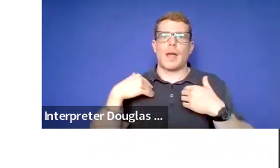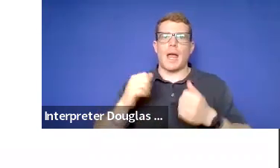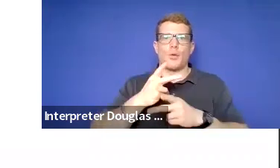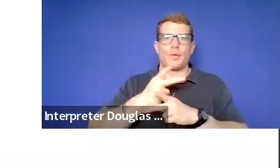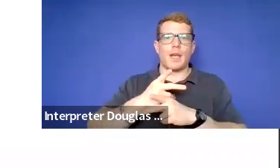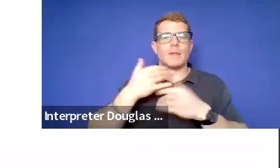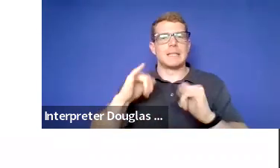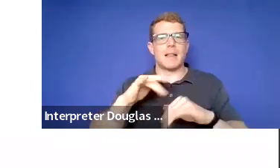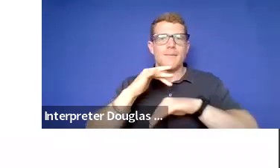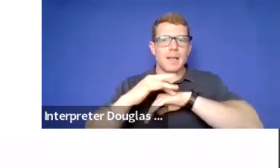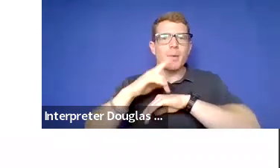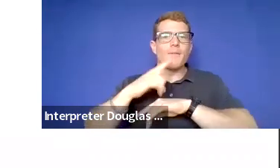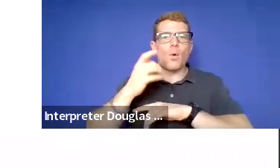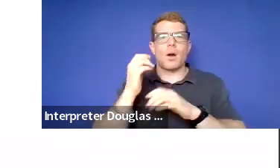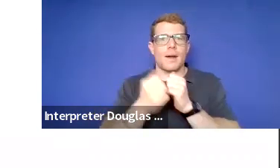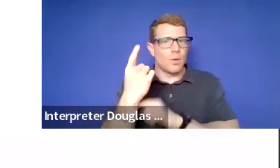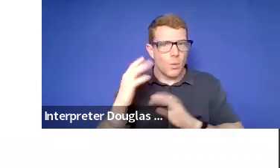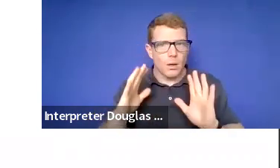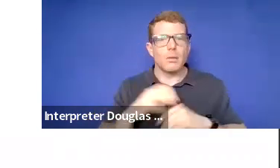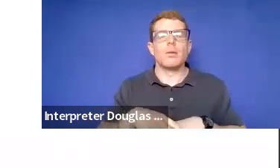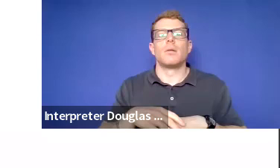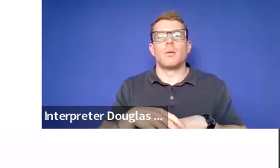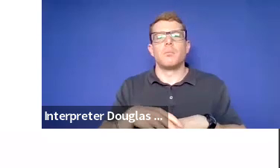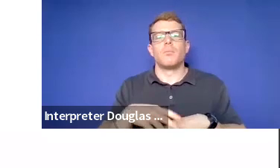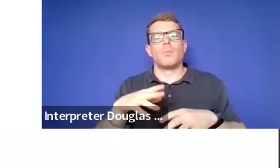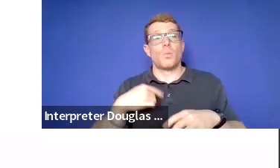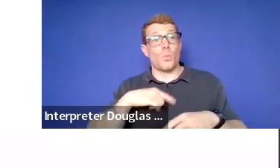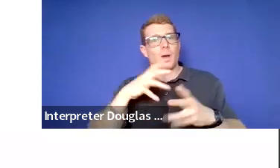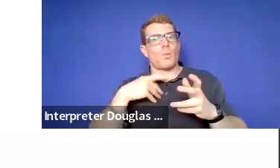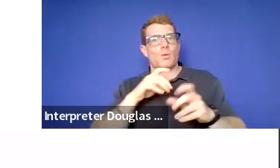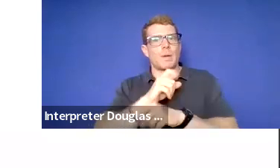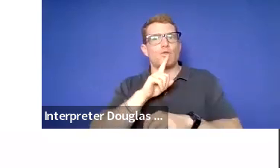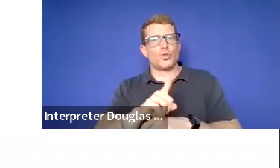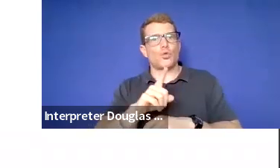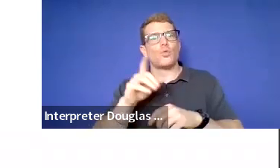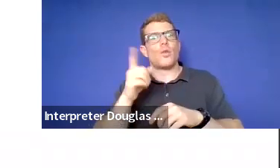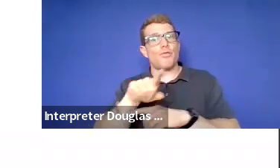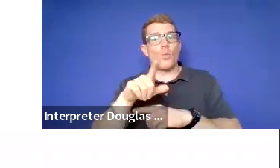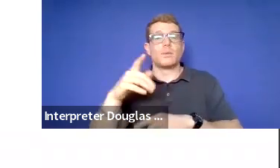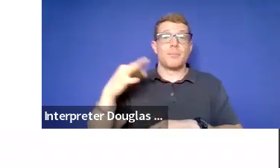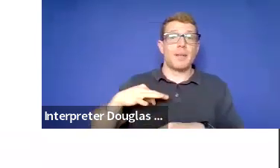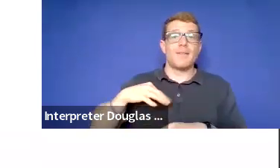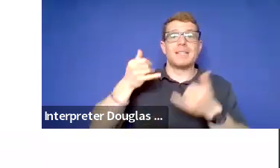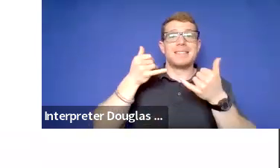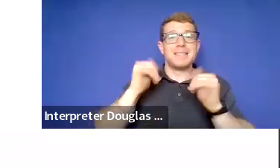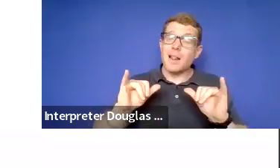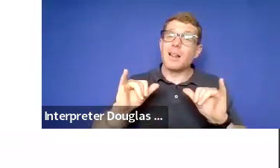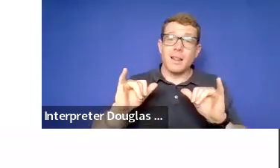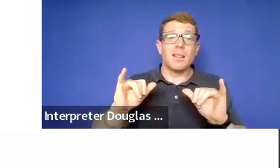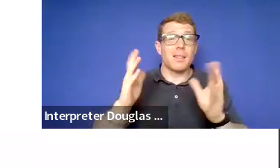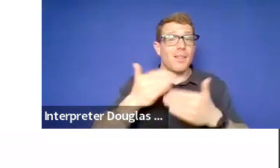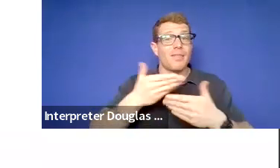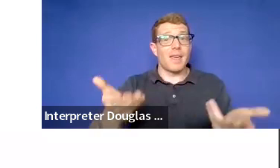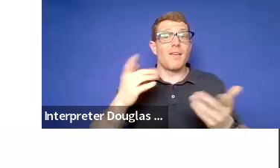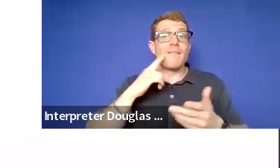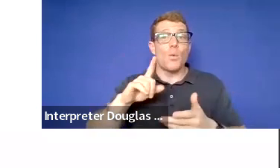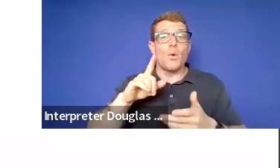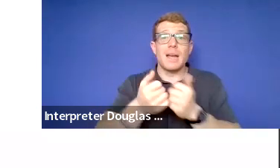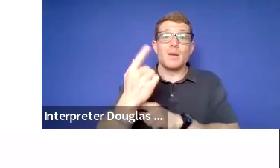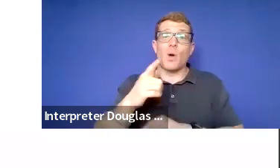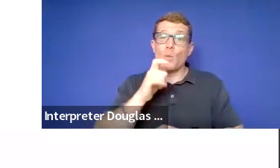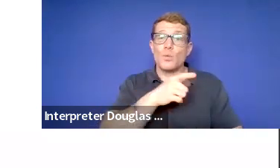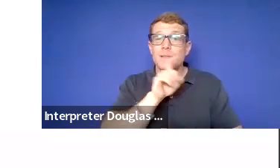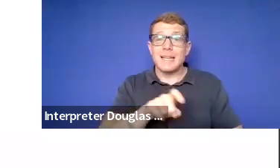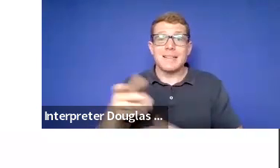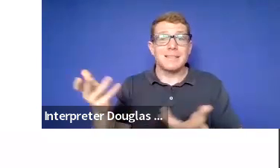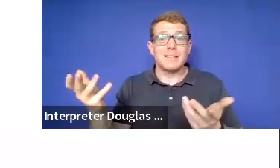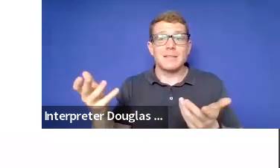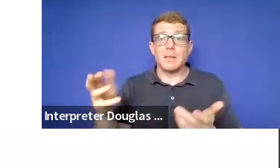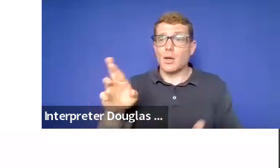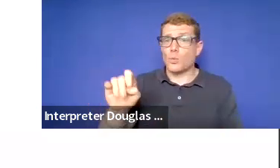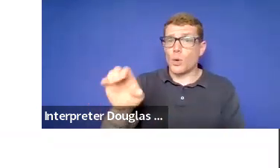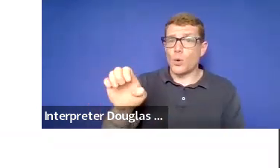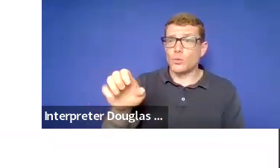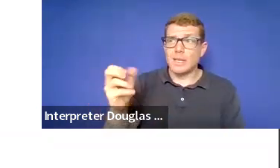Wanna make sure that we're there to switch to as best we can Rose, Is there anything that i'm omitting here that I've forgotten?